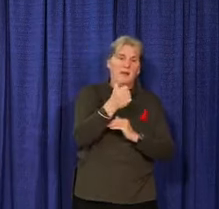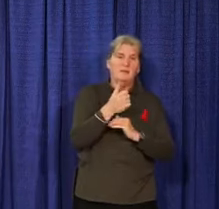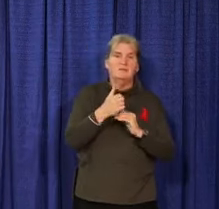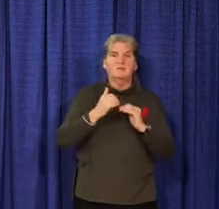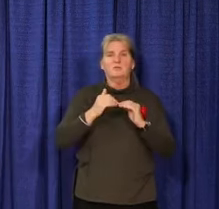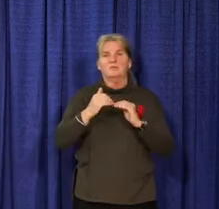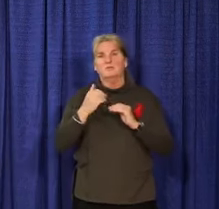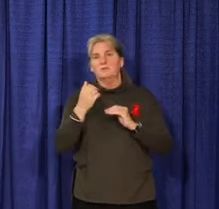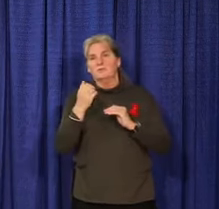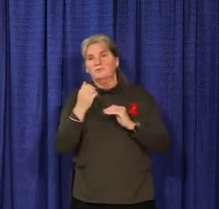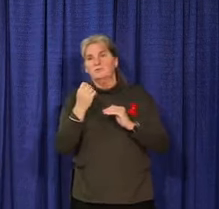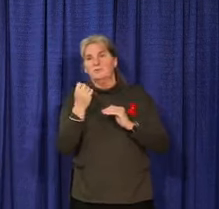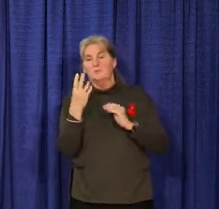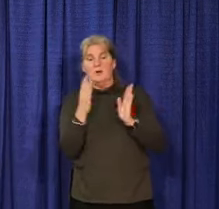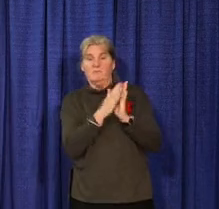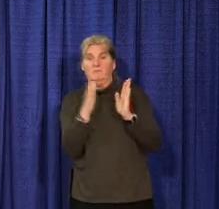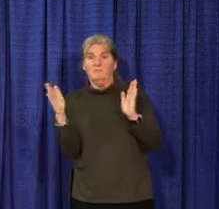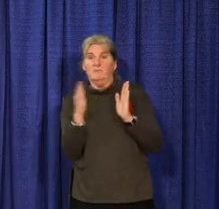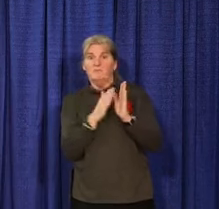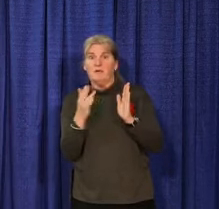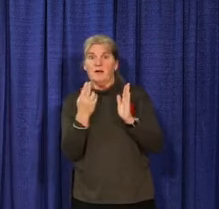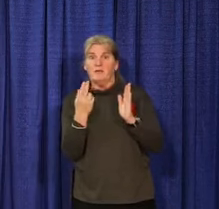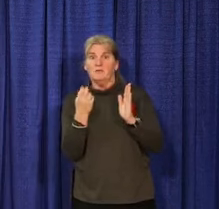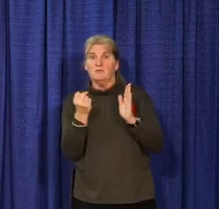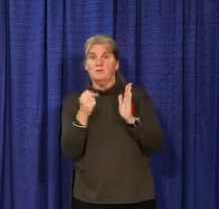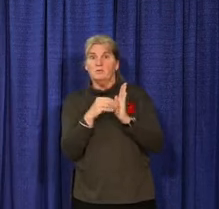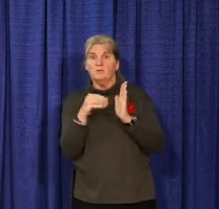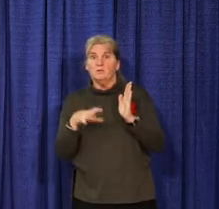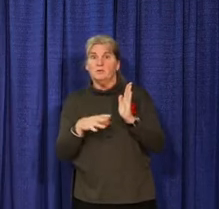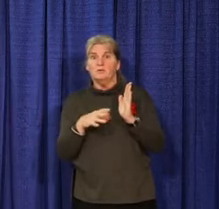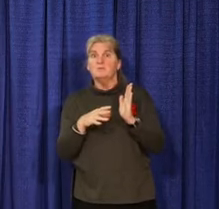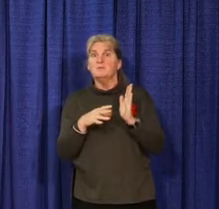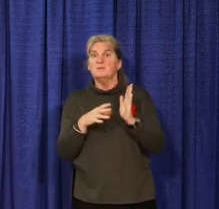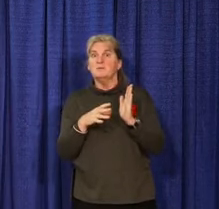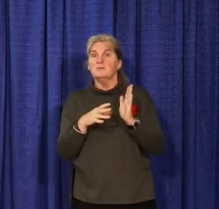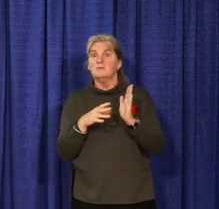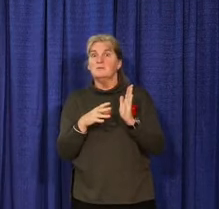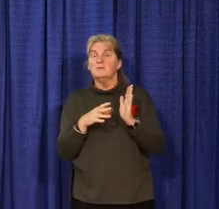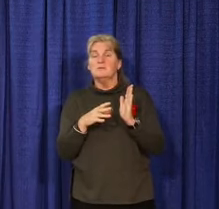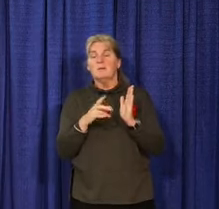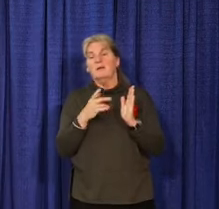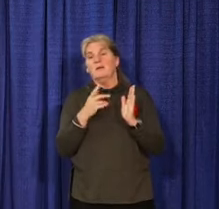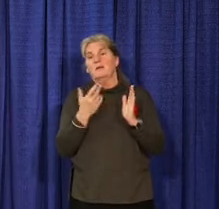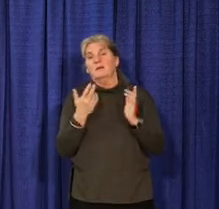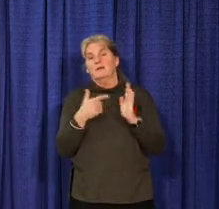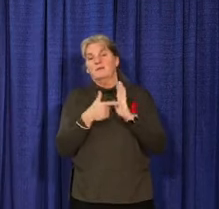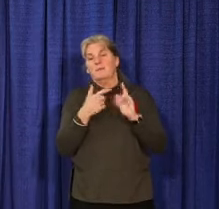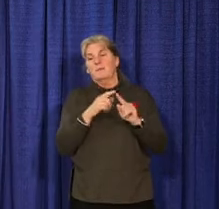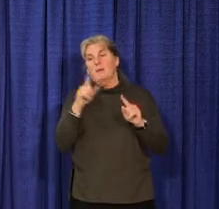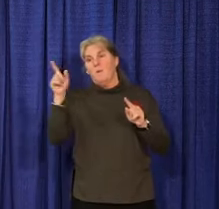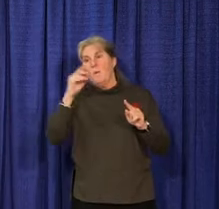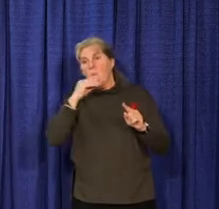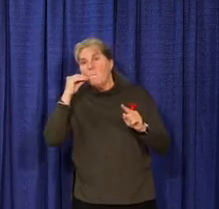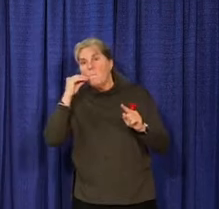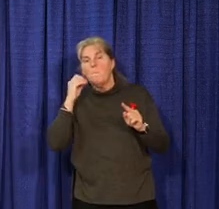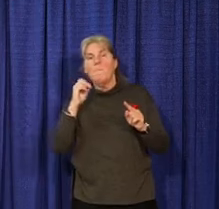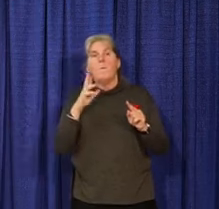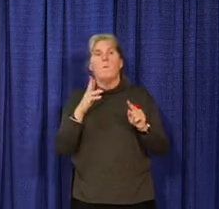be moving around during midday or possibly to either go home or